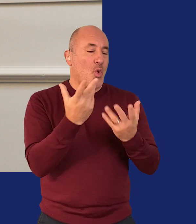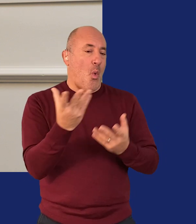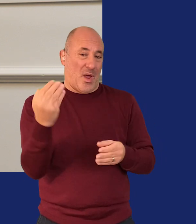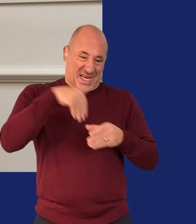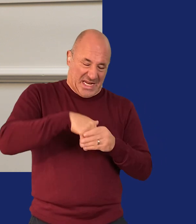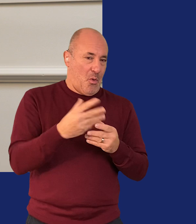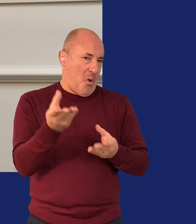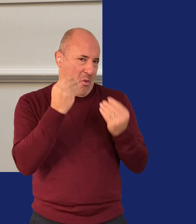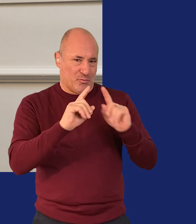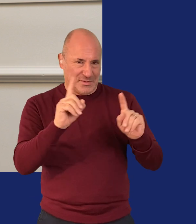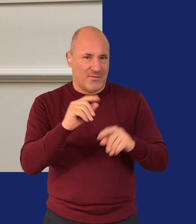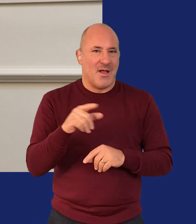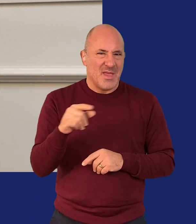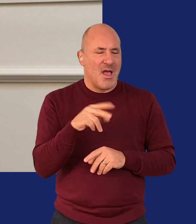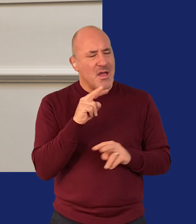Like they